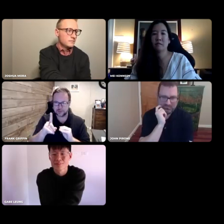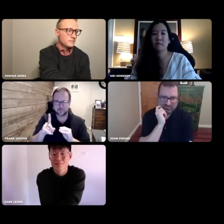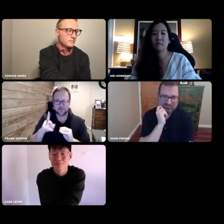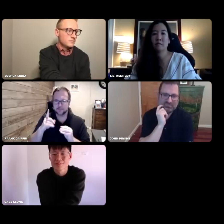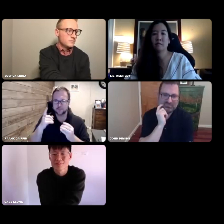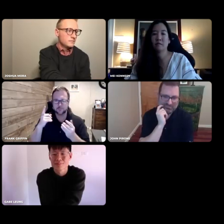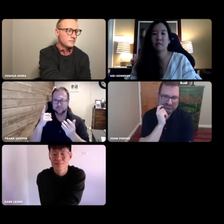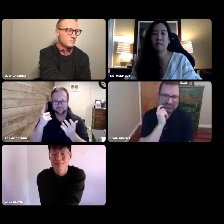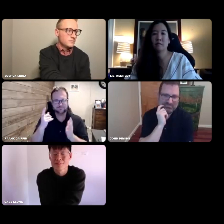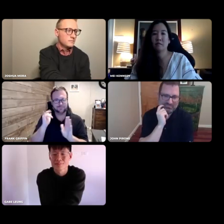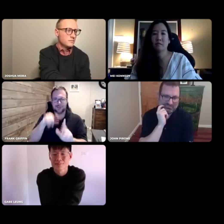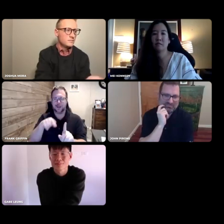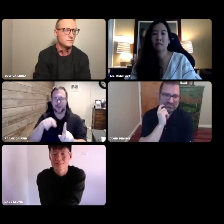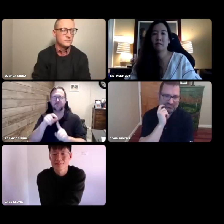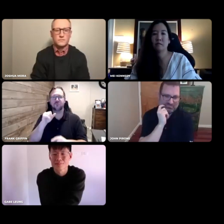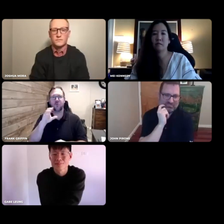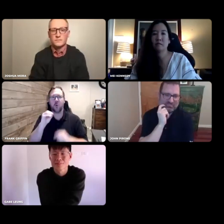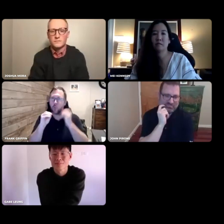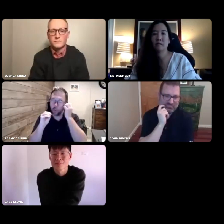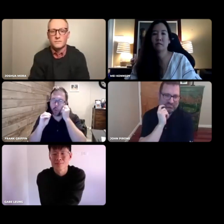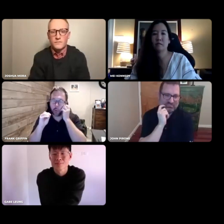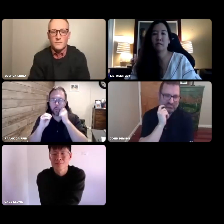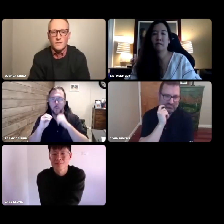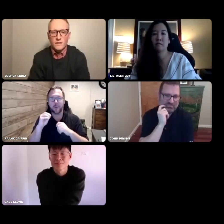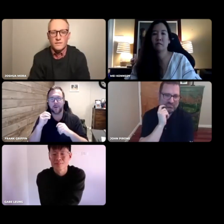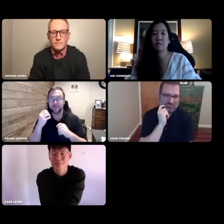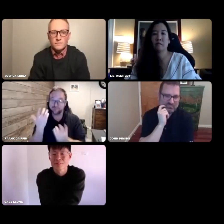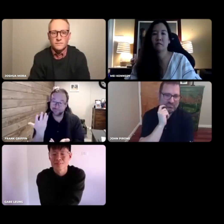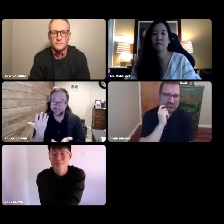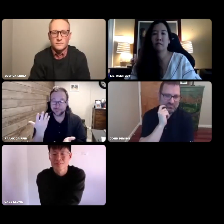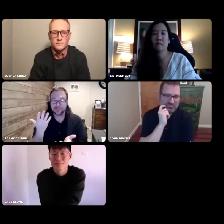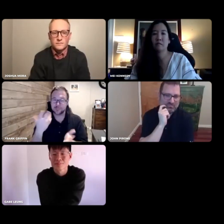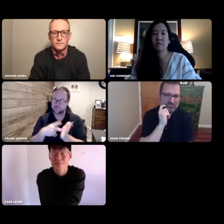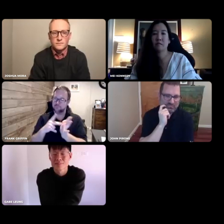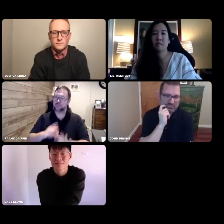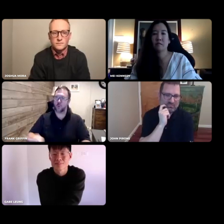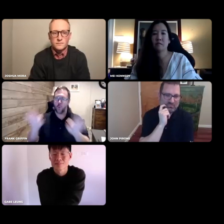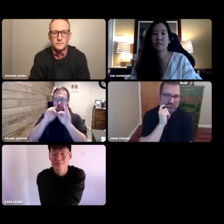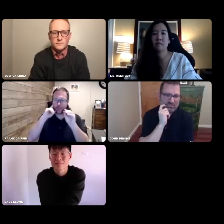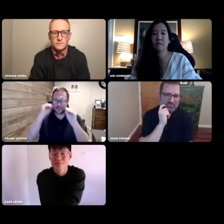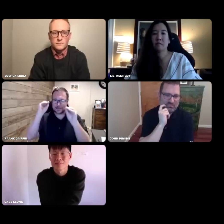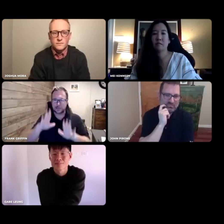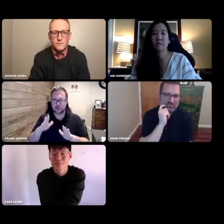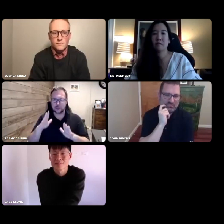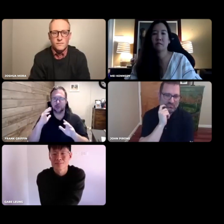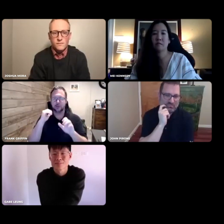But online, we have to stick to a plan.